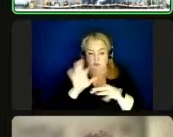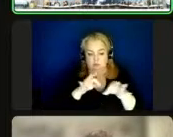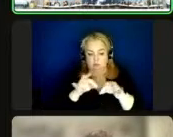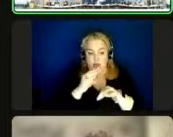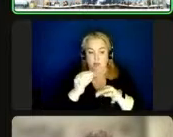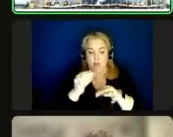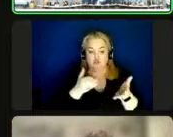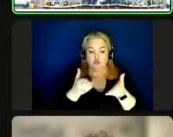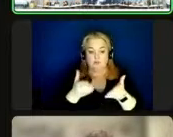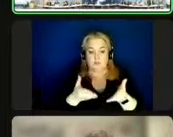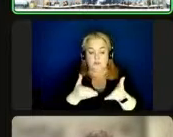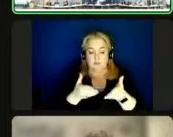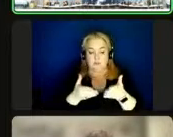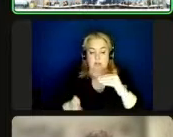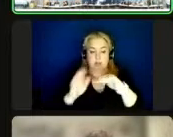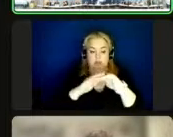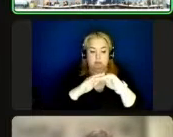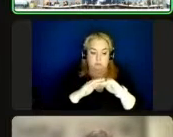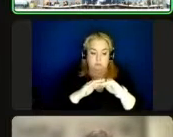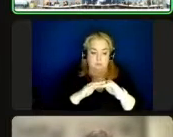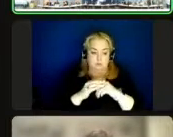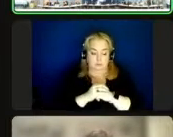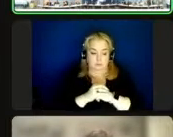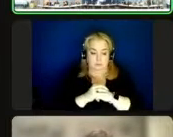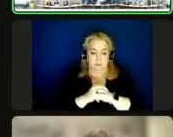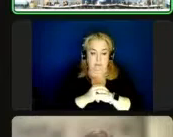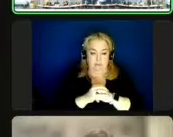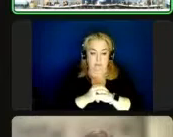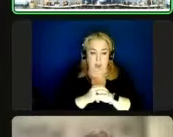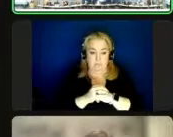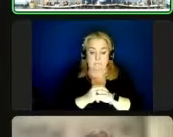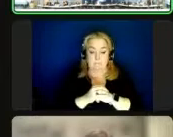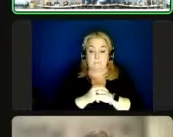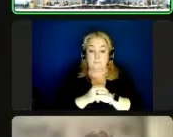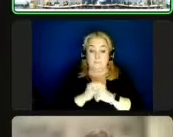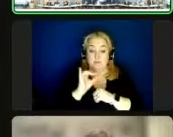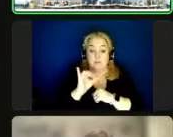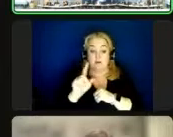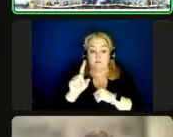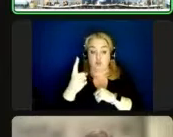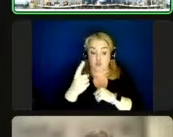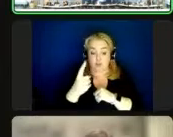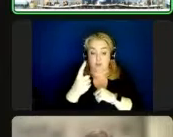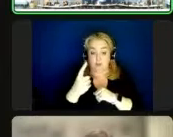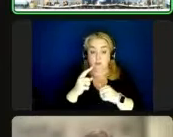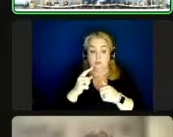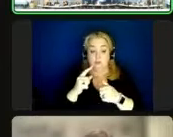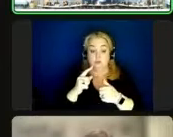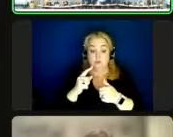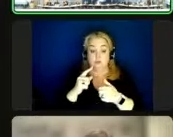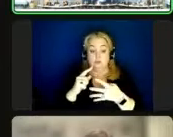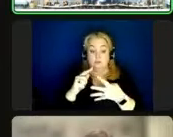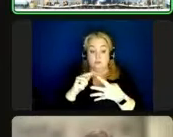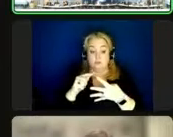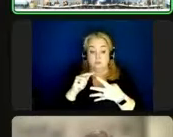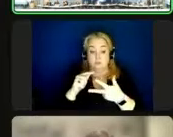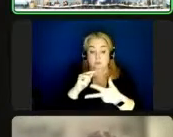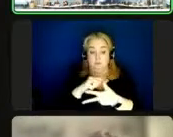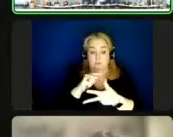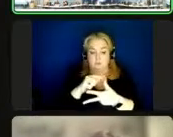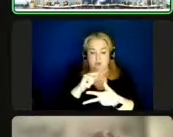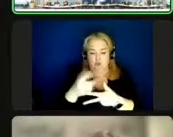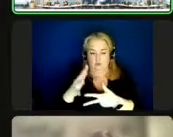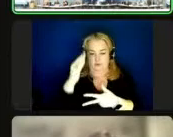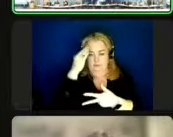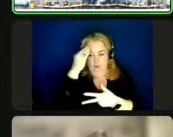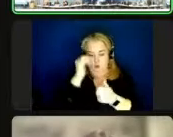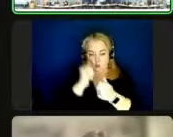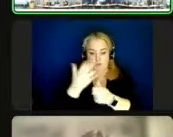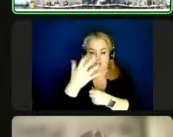BASELINE STAFFING REASONS I'LL